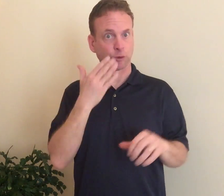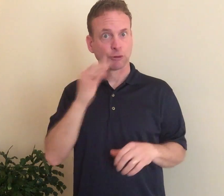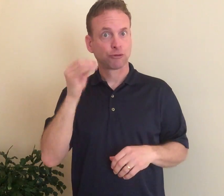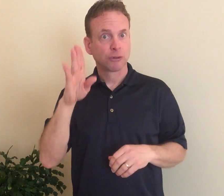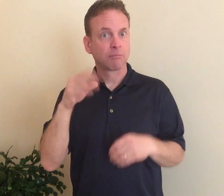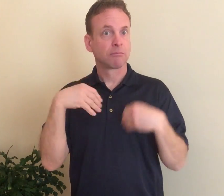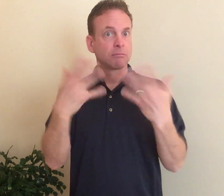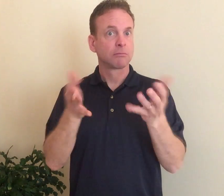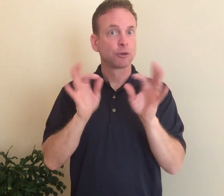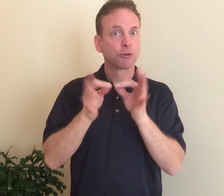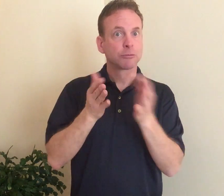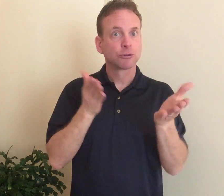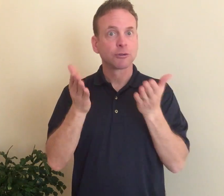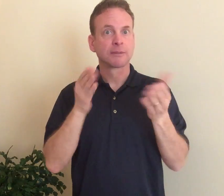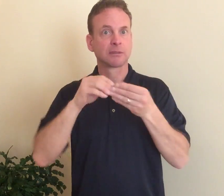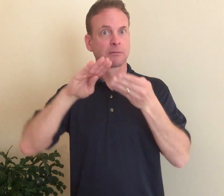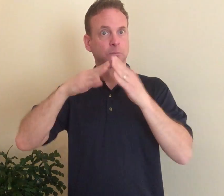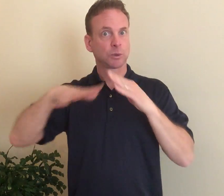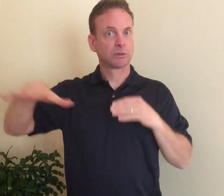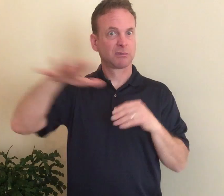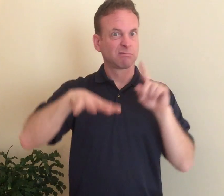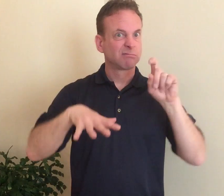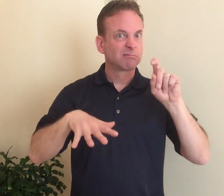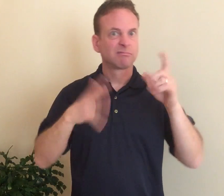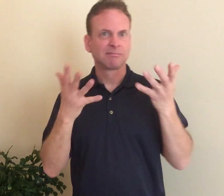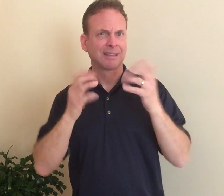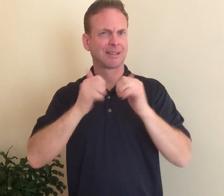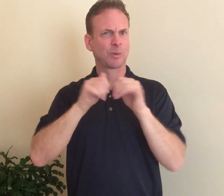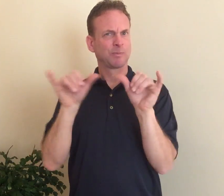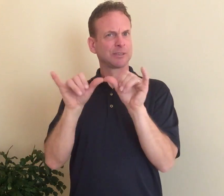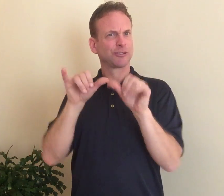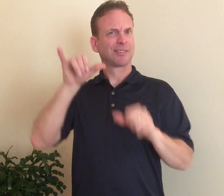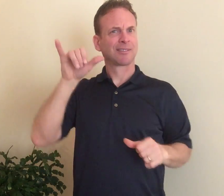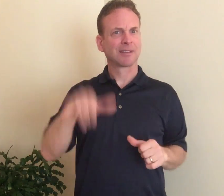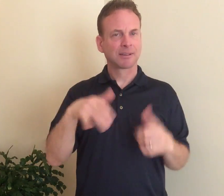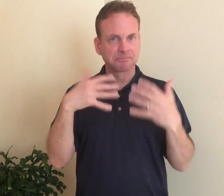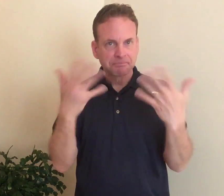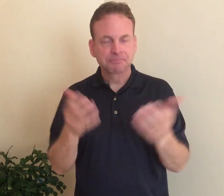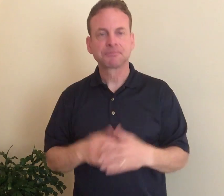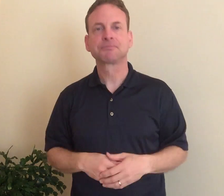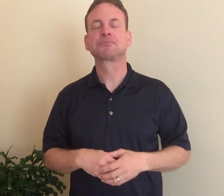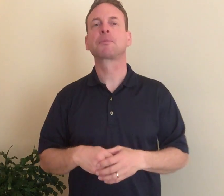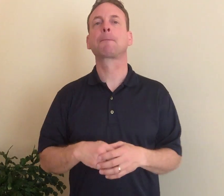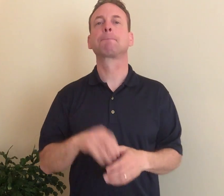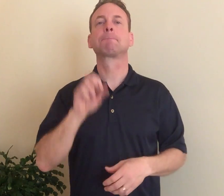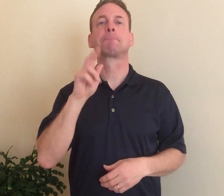if they are doing a good job at providing interpreter services in the community. How do we measure things like this?